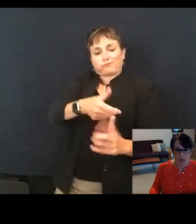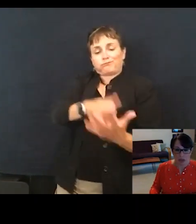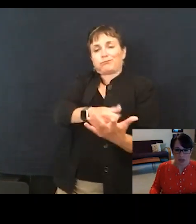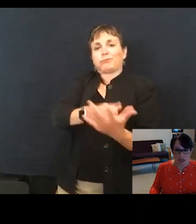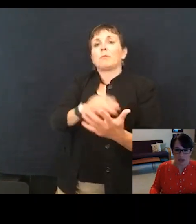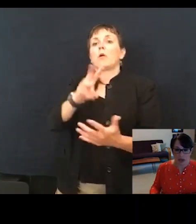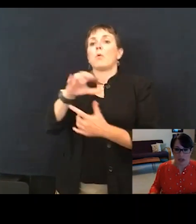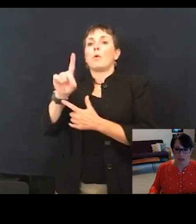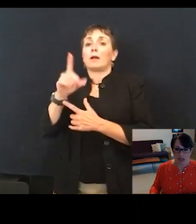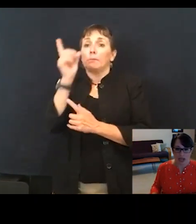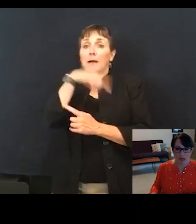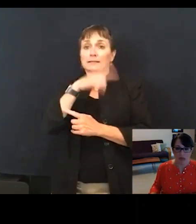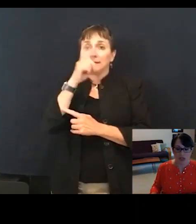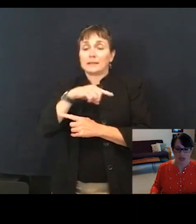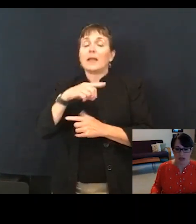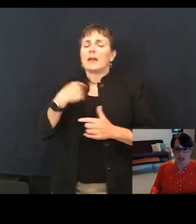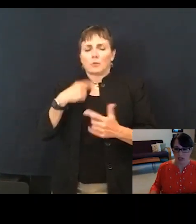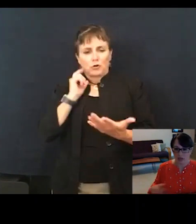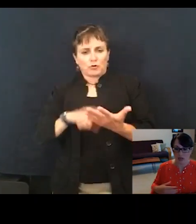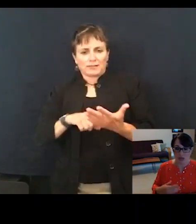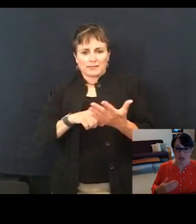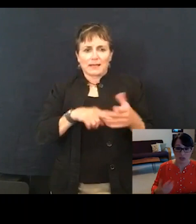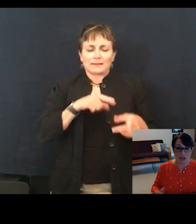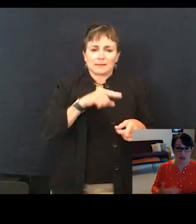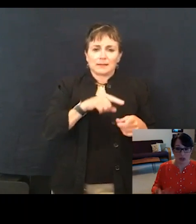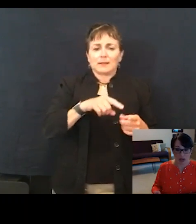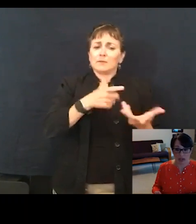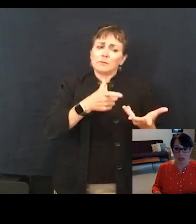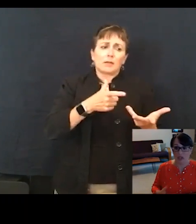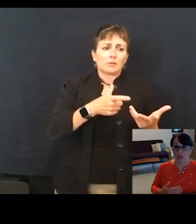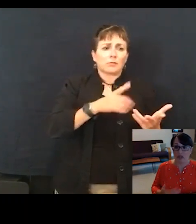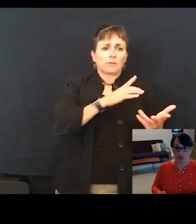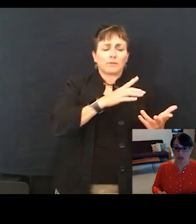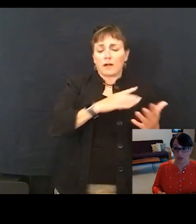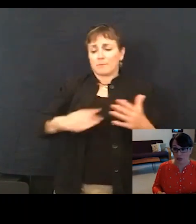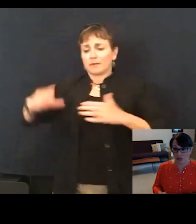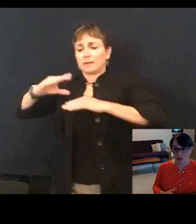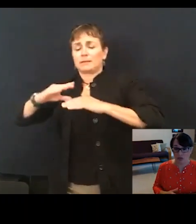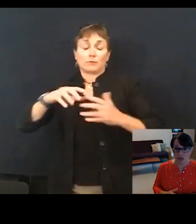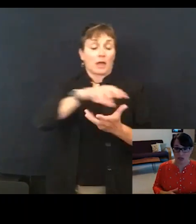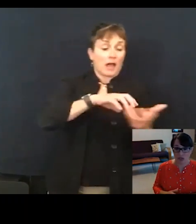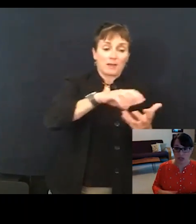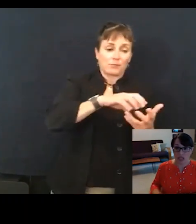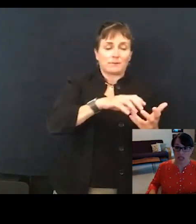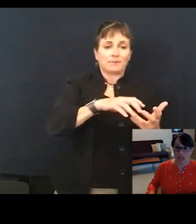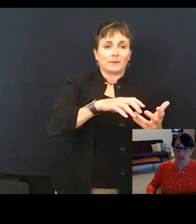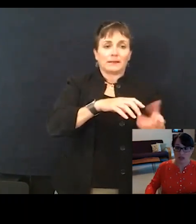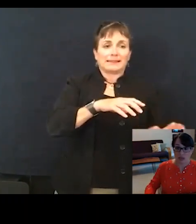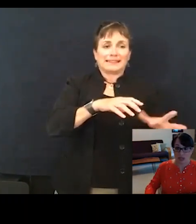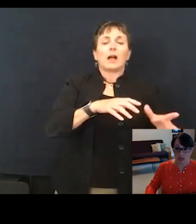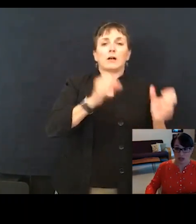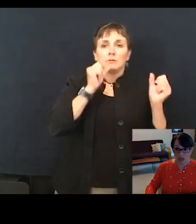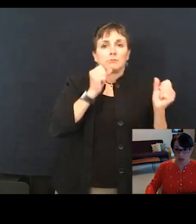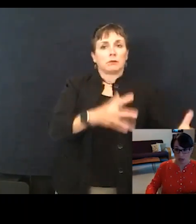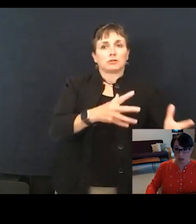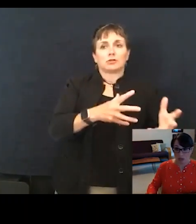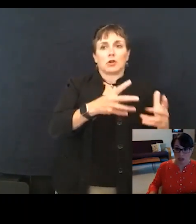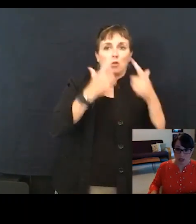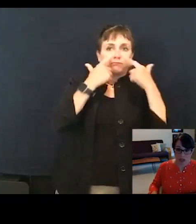well-tolerated, but the hybrid vectors led to a definitive loss of retinal structure and function. And I should mention that when we initially